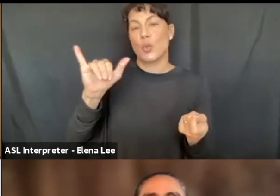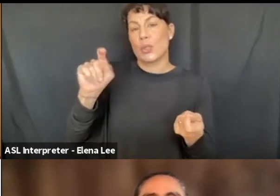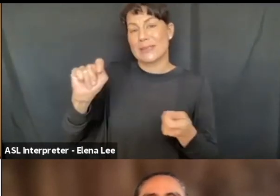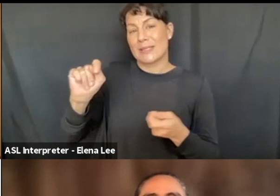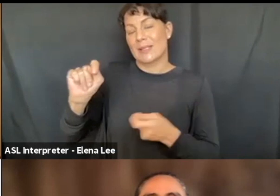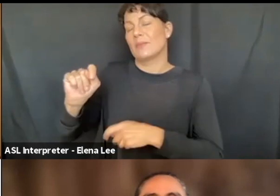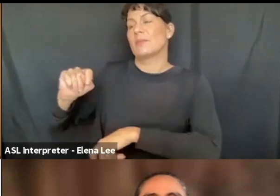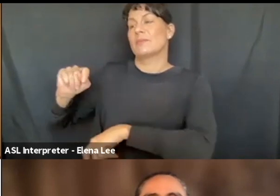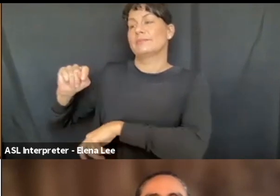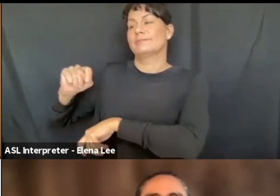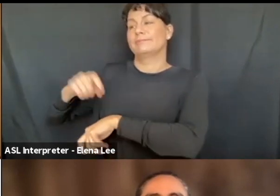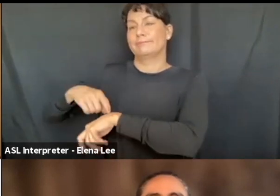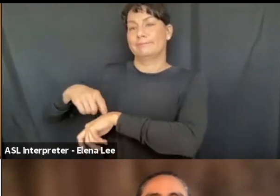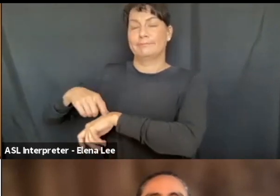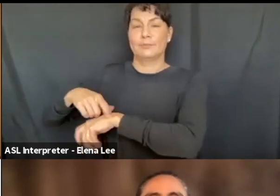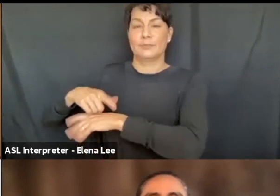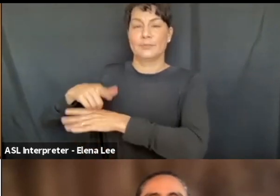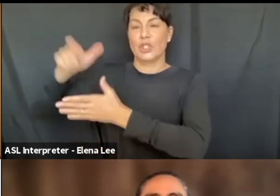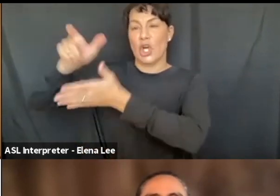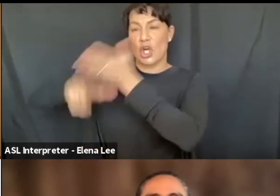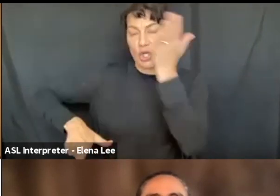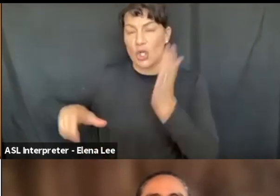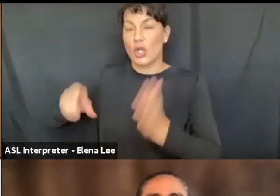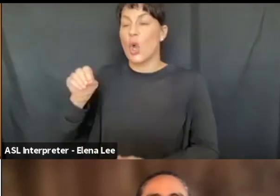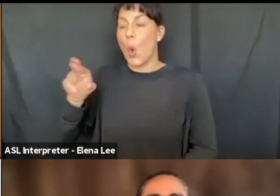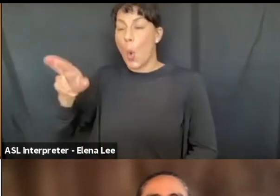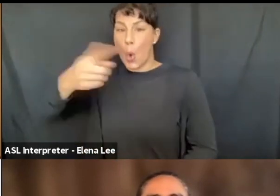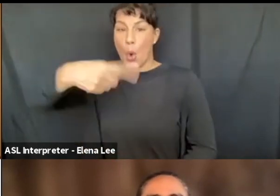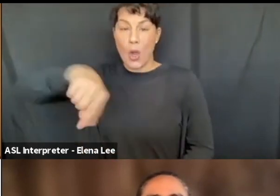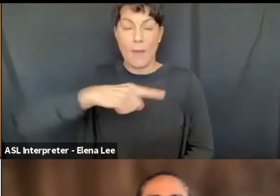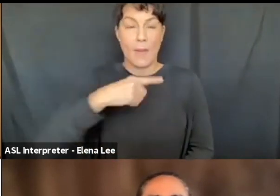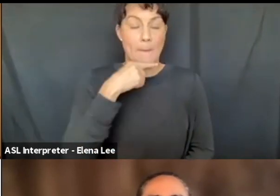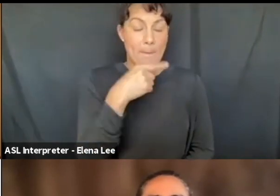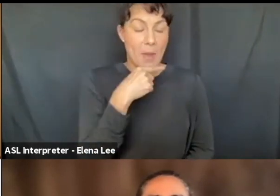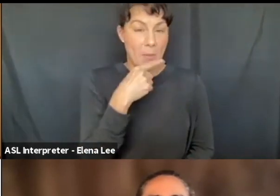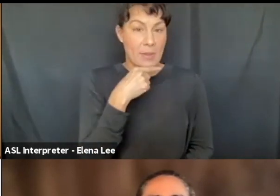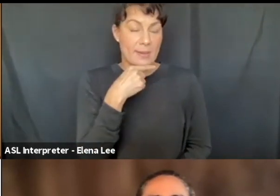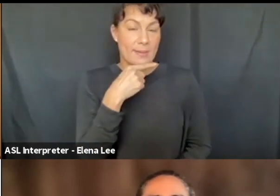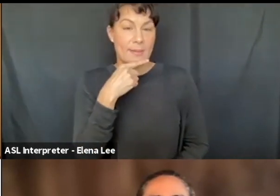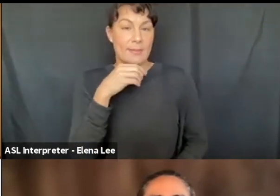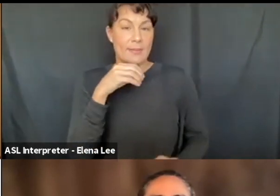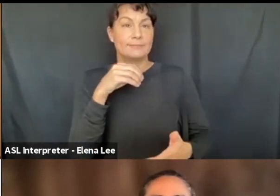or the subsequent public statements by various stakeholders of this film.